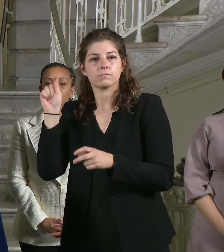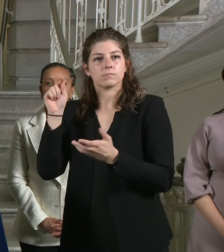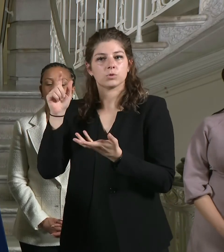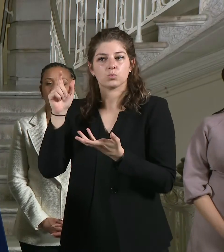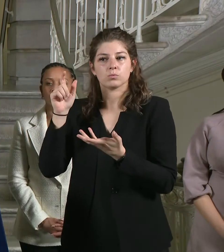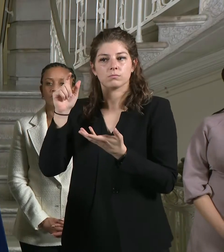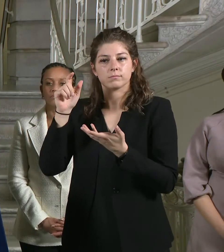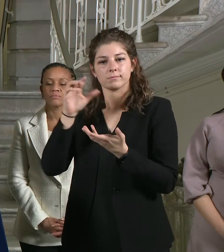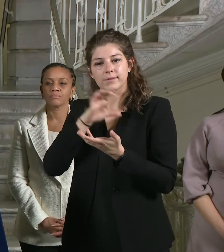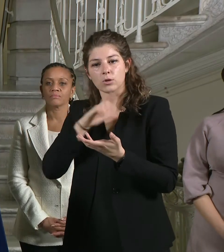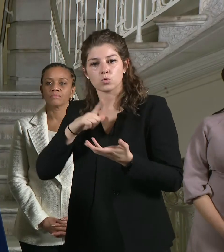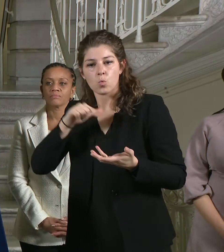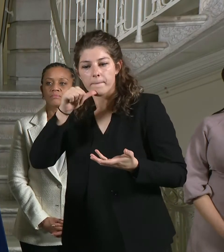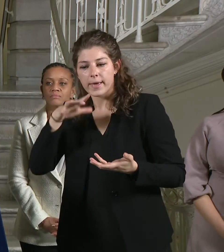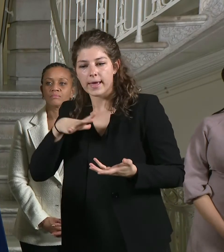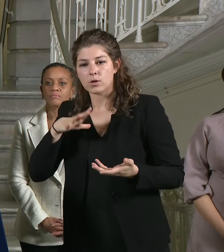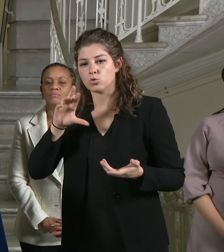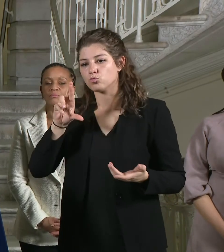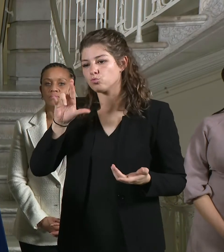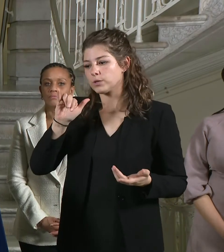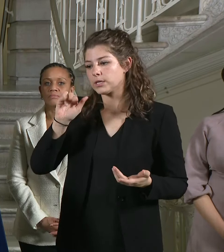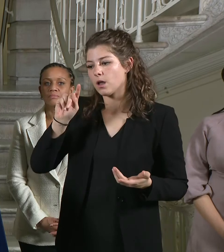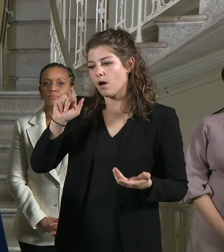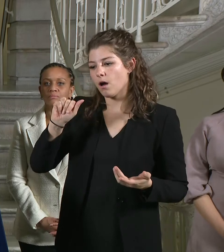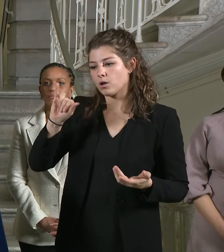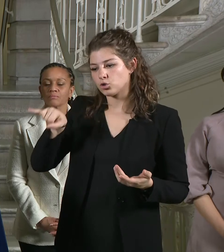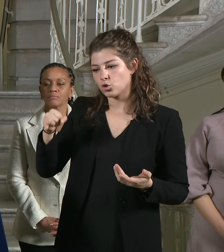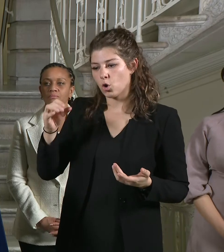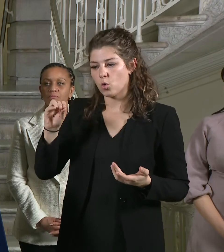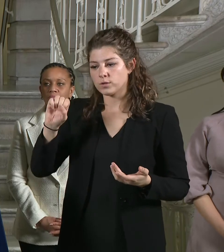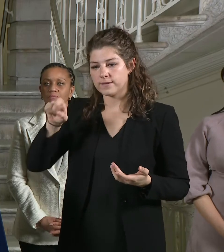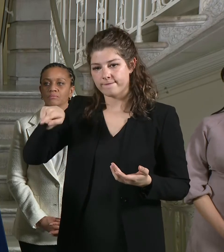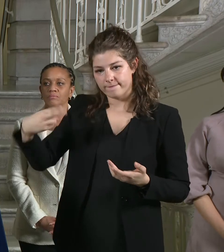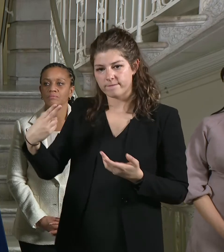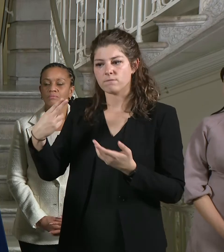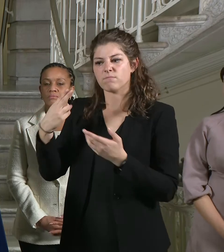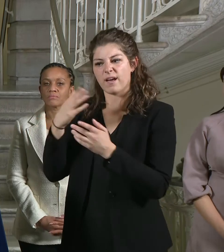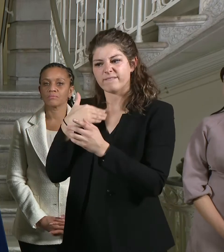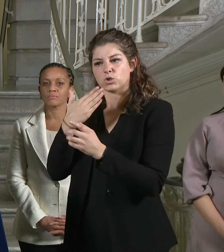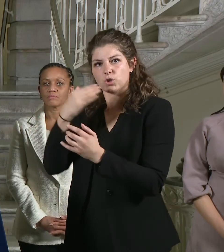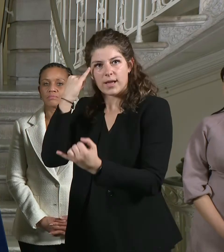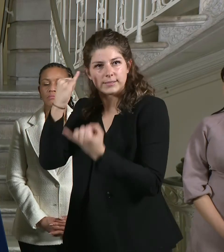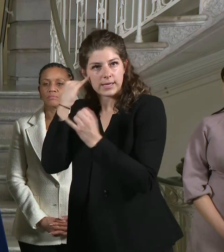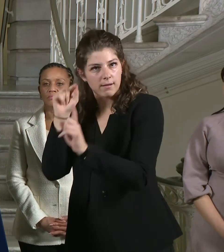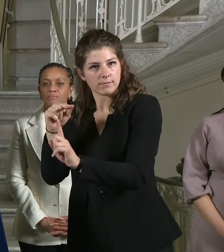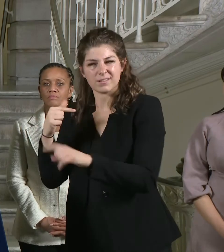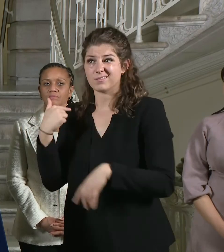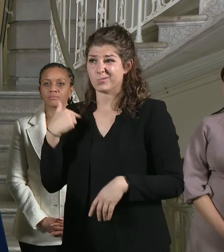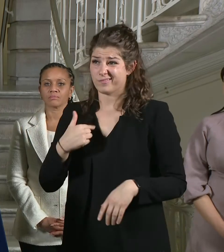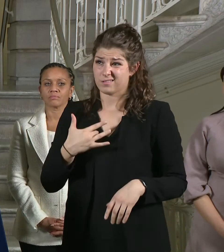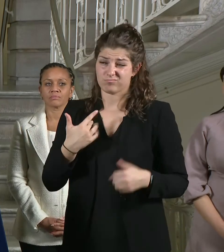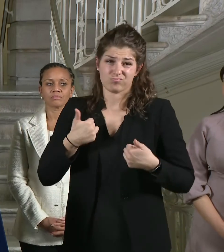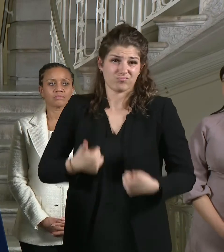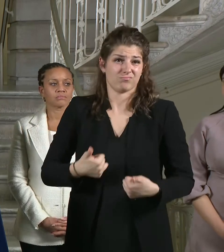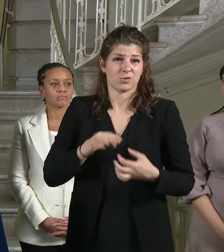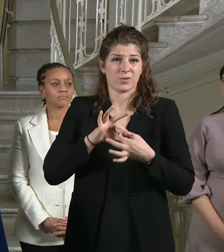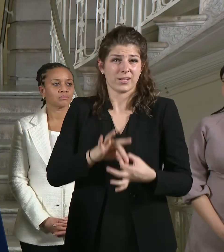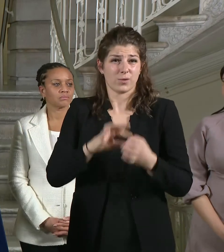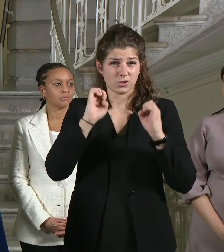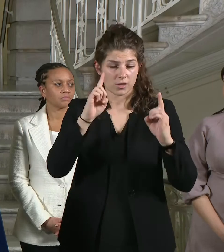AROUND EDUCATION.